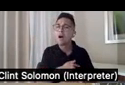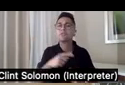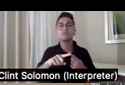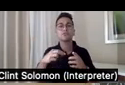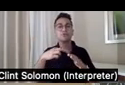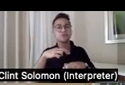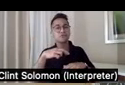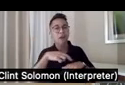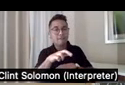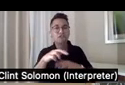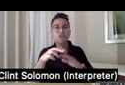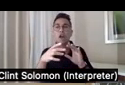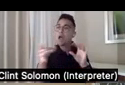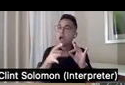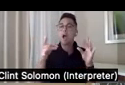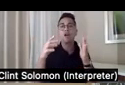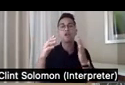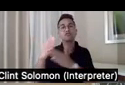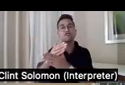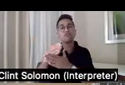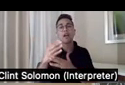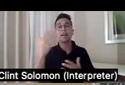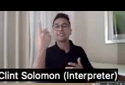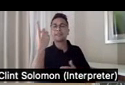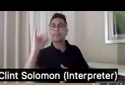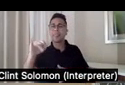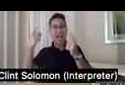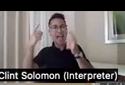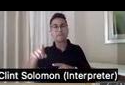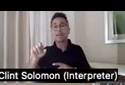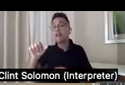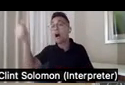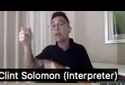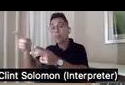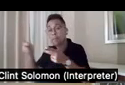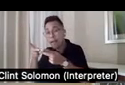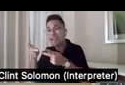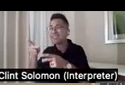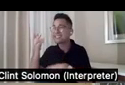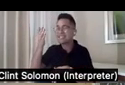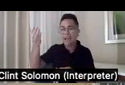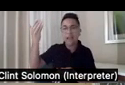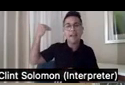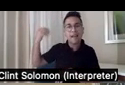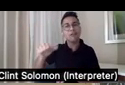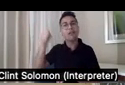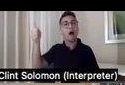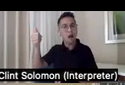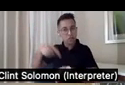something that has happened in another place and another time and that's part of distancing and